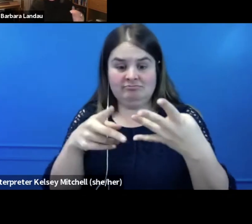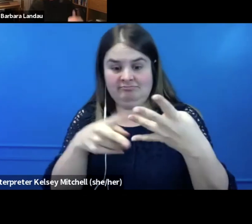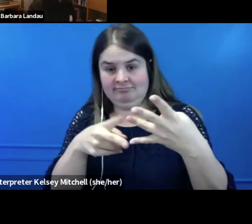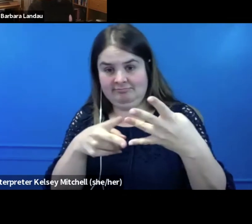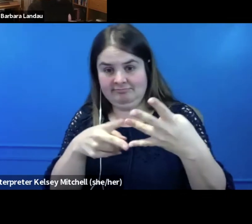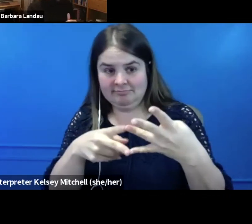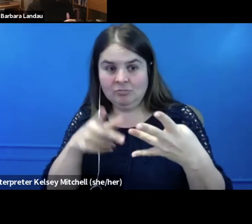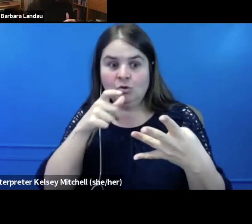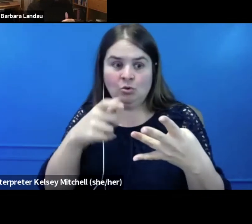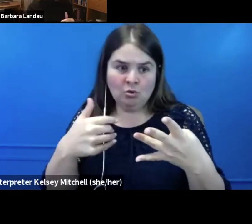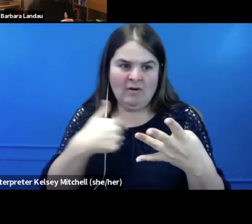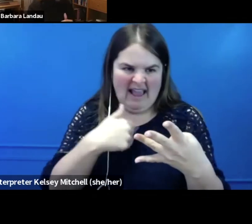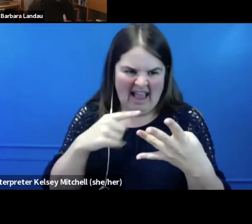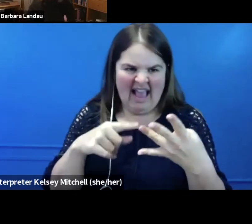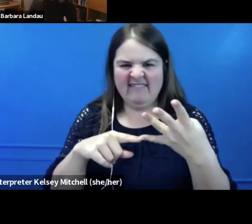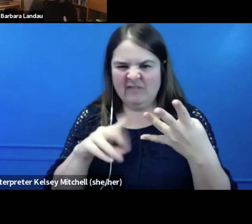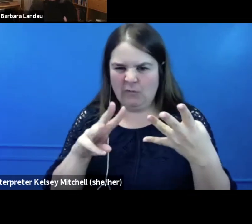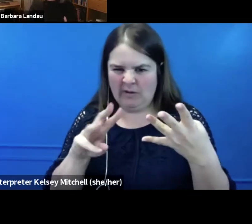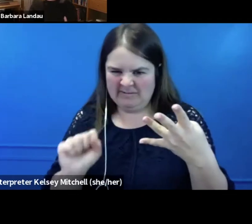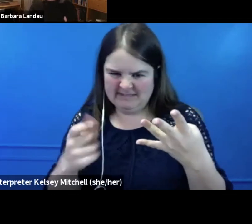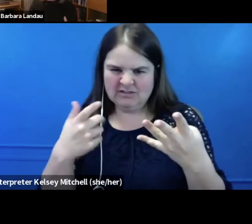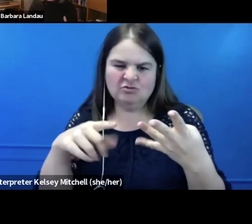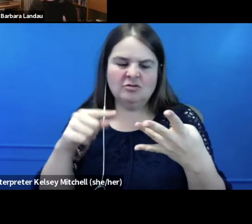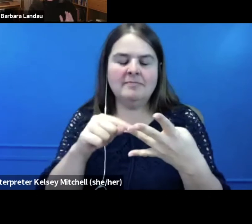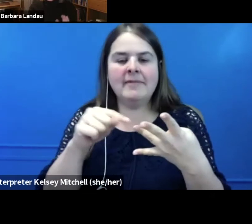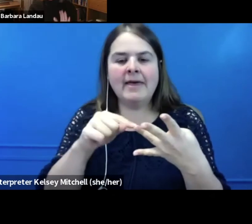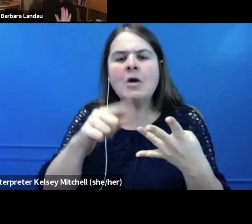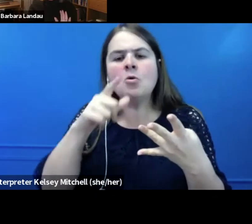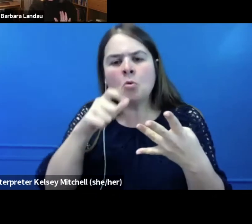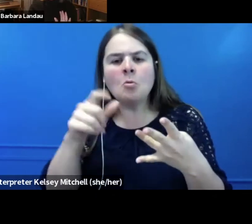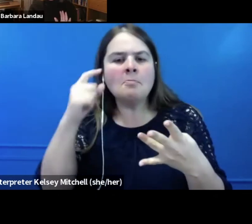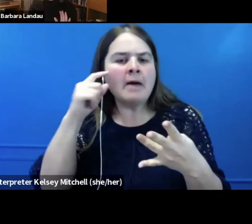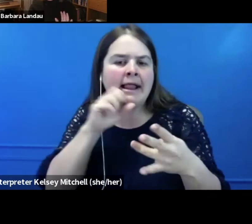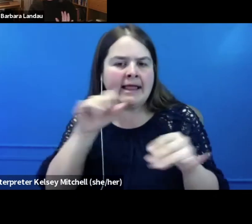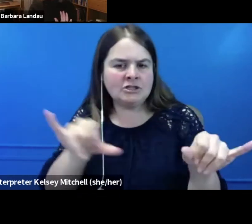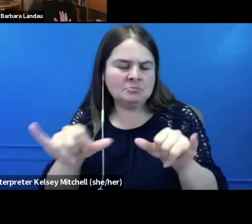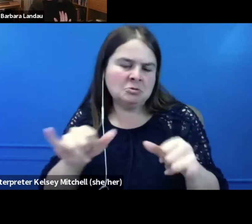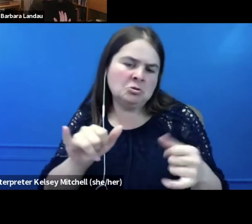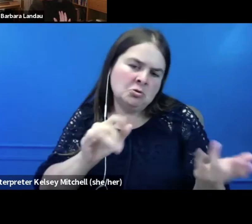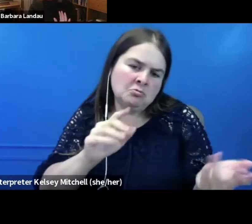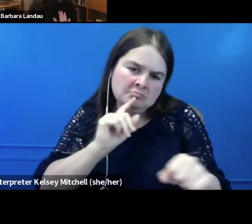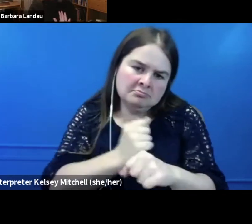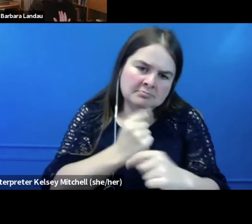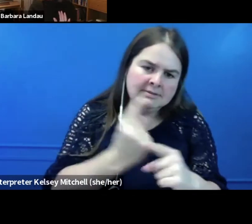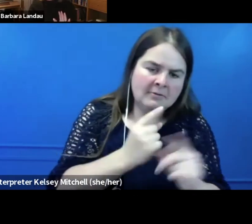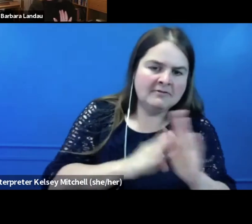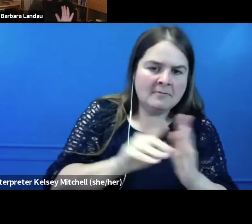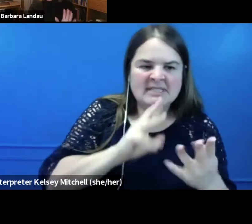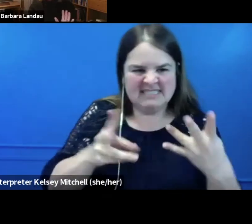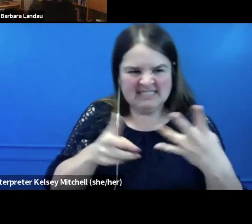plummet so they're down now around 75 percent so these are much much harder